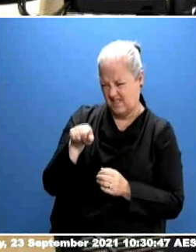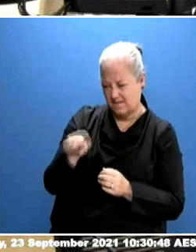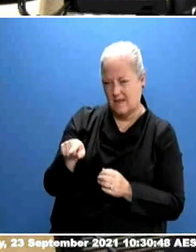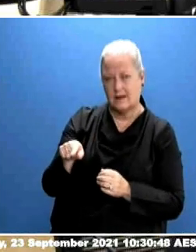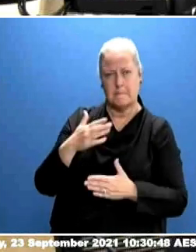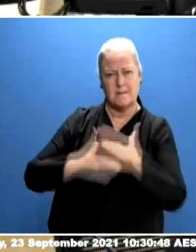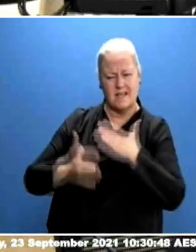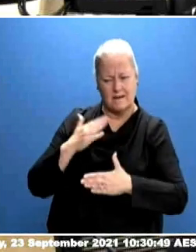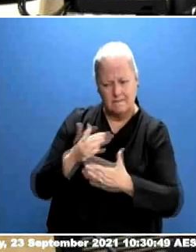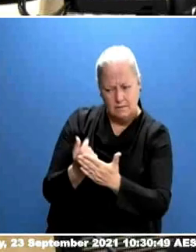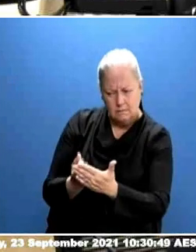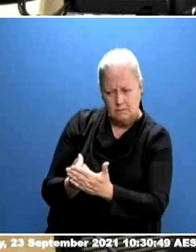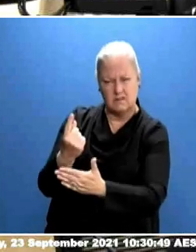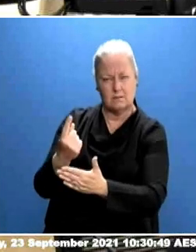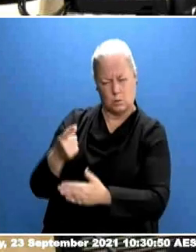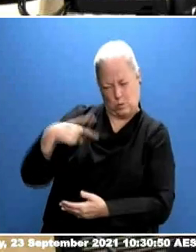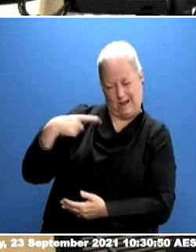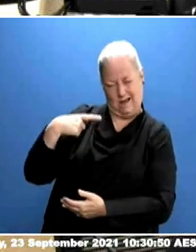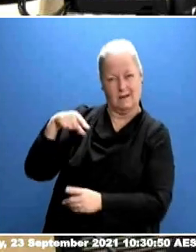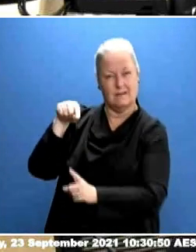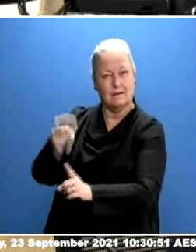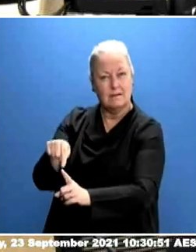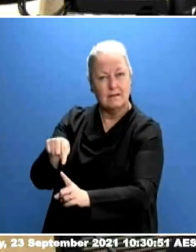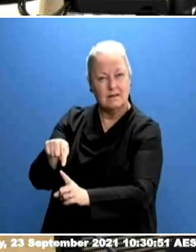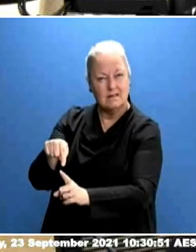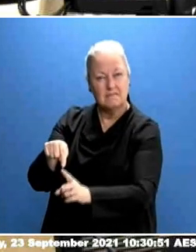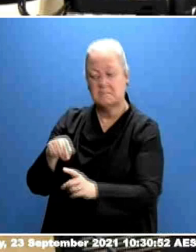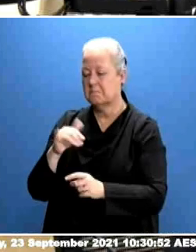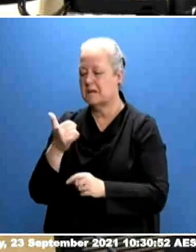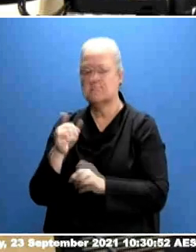in terms of a particular behavioural issue,